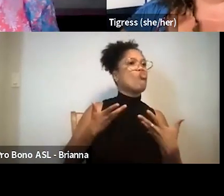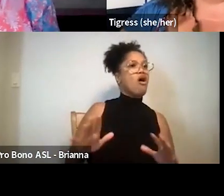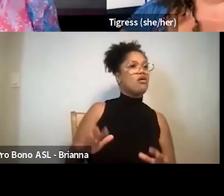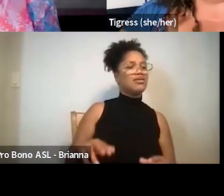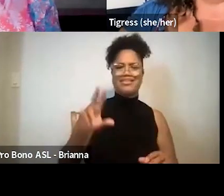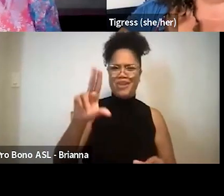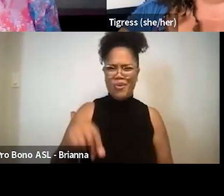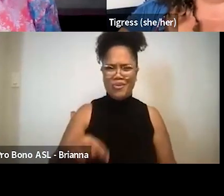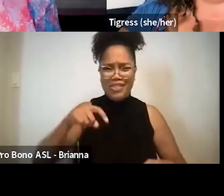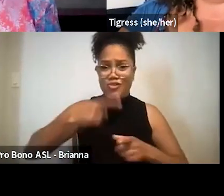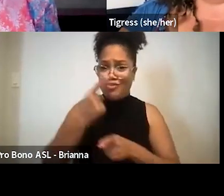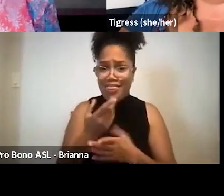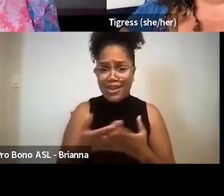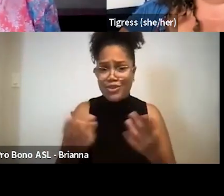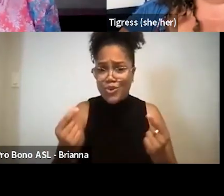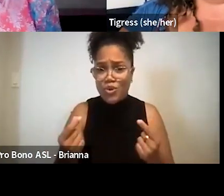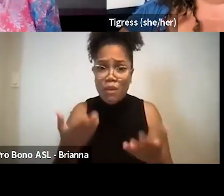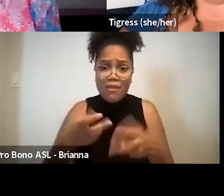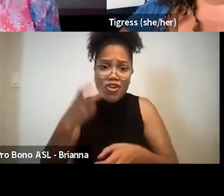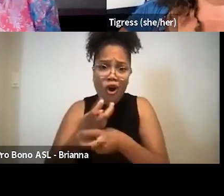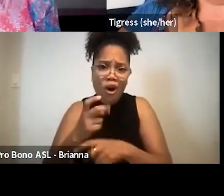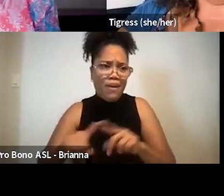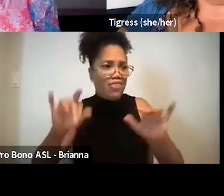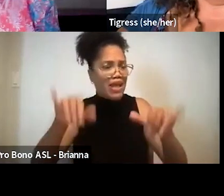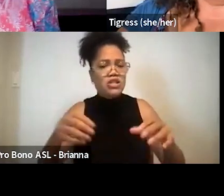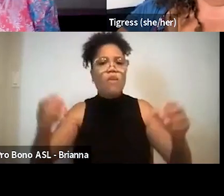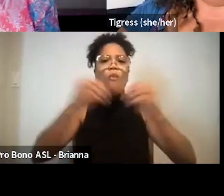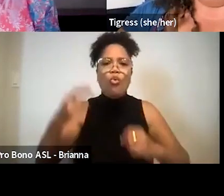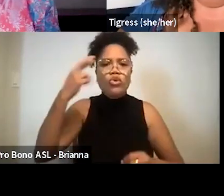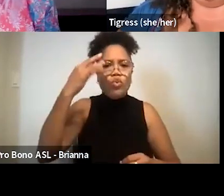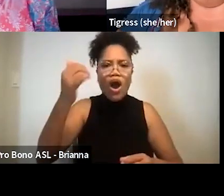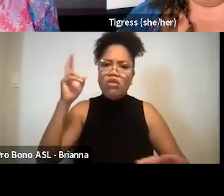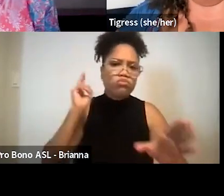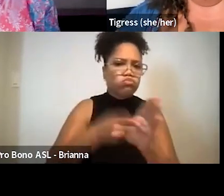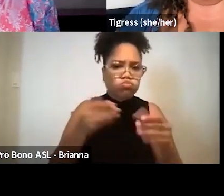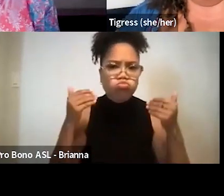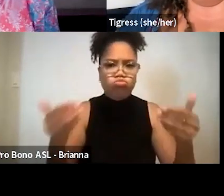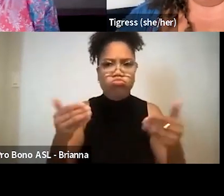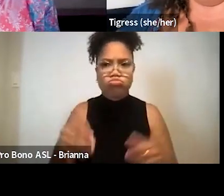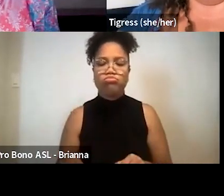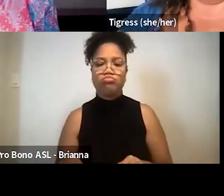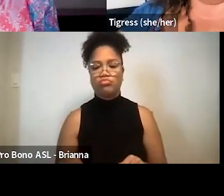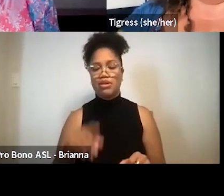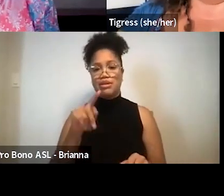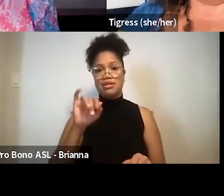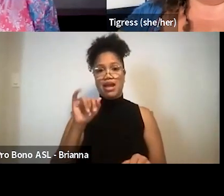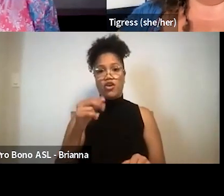and it might be hard work, but that makes it even more worth it. Well, and I think that kind of answers another of the questions from the chat,